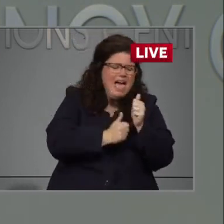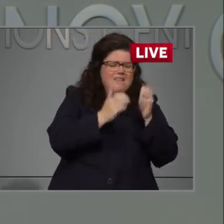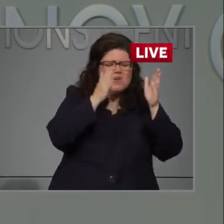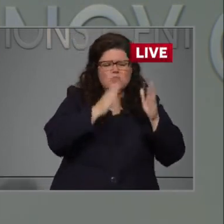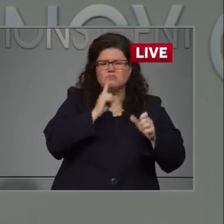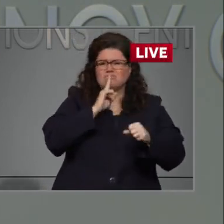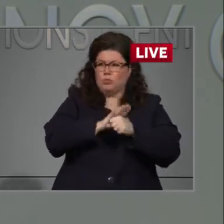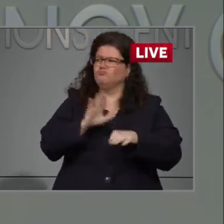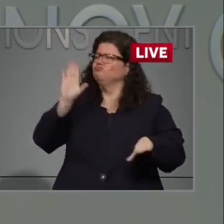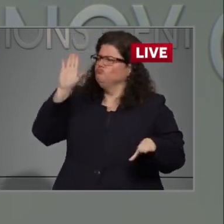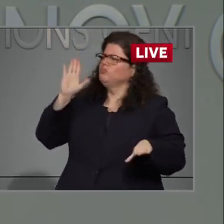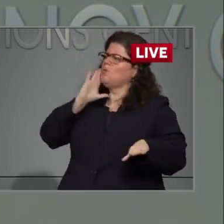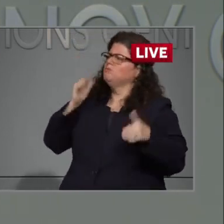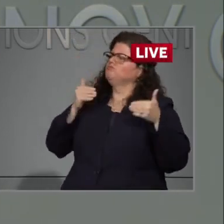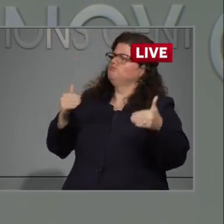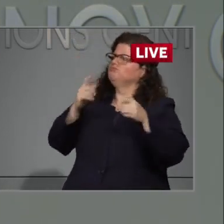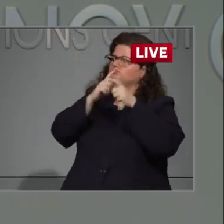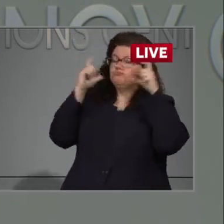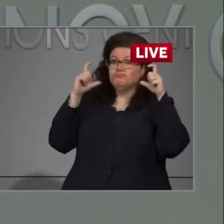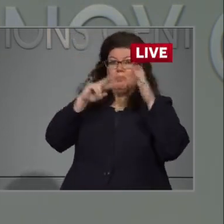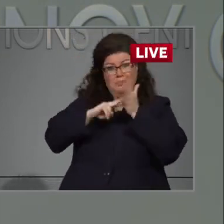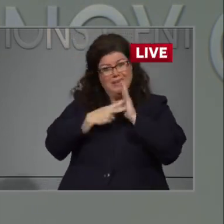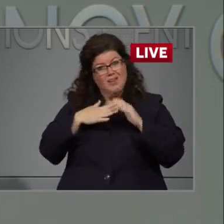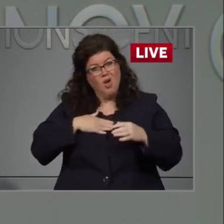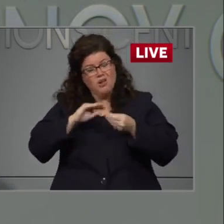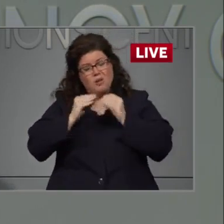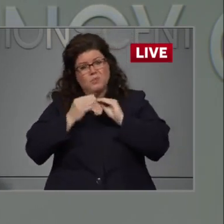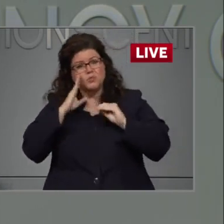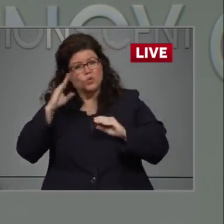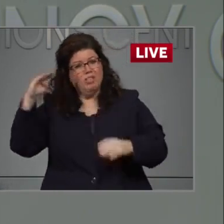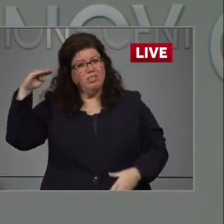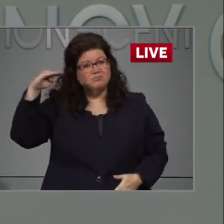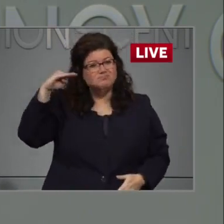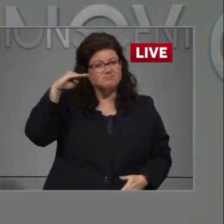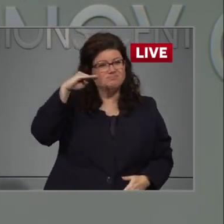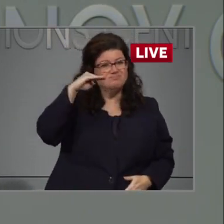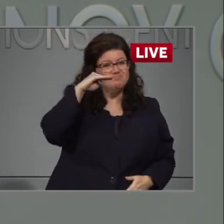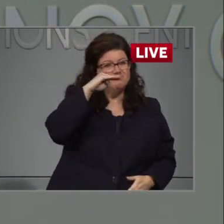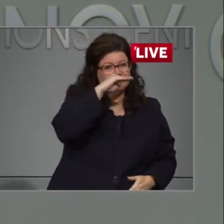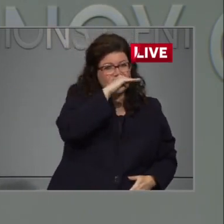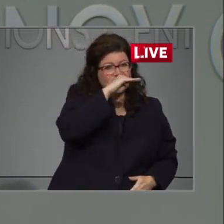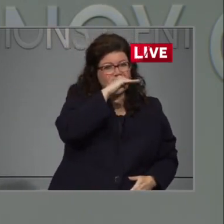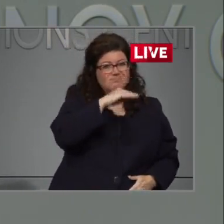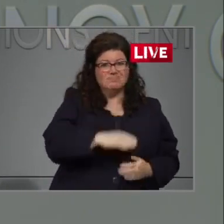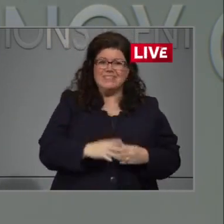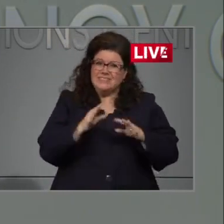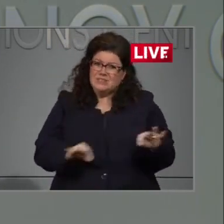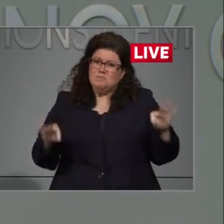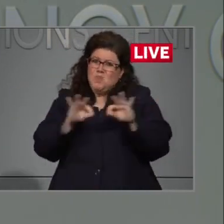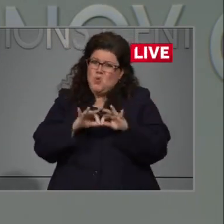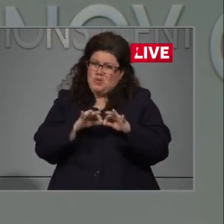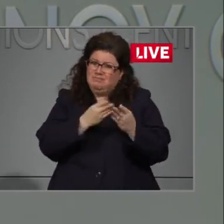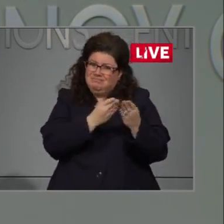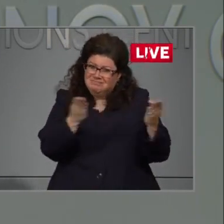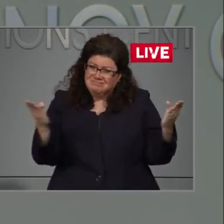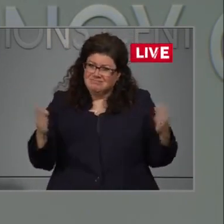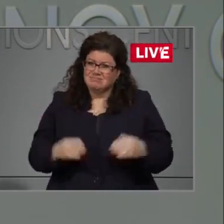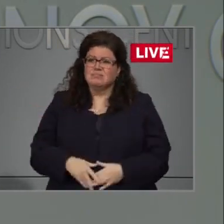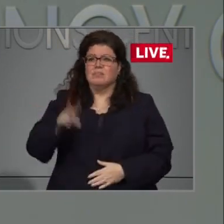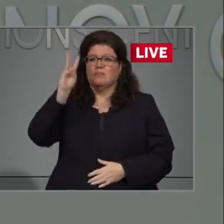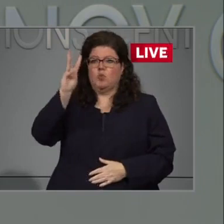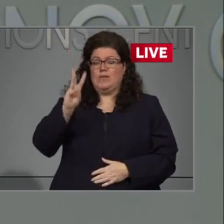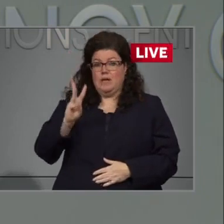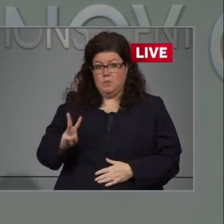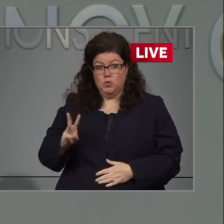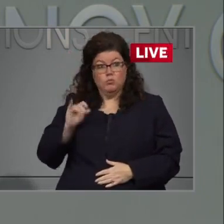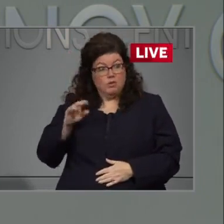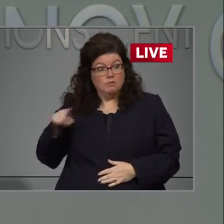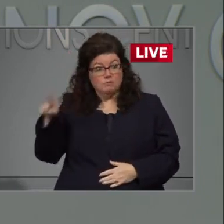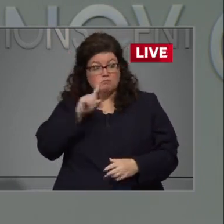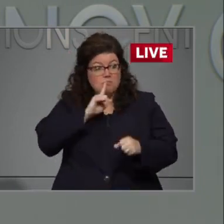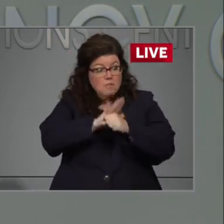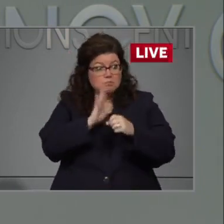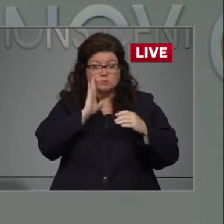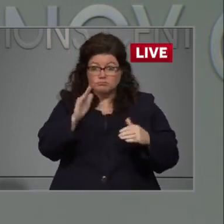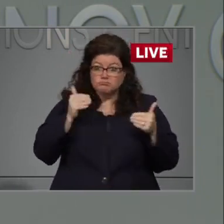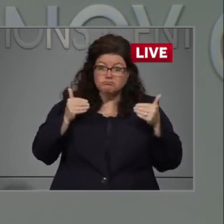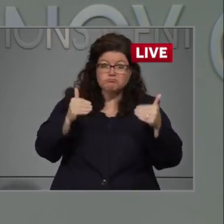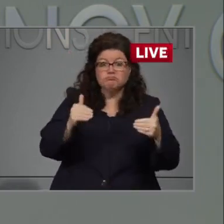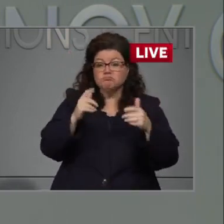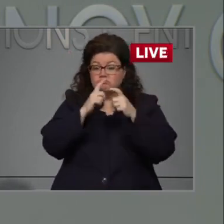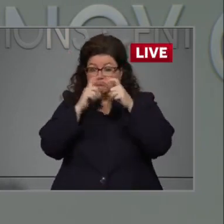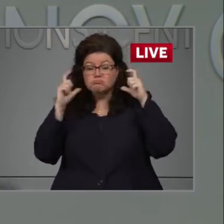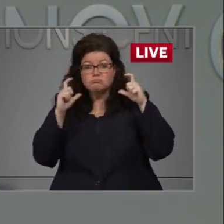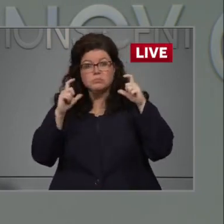IF EACH PERSON COMMITS TO WEARING A FACE COVERING WE CAN STABILIZE OUR COVID-19 TRENDS WE ALL HAVE A ROLE TO PLAY AND IT STARTS WITH THE THREE W’S IF EACH OF US COMMITS TO THESE